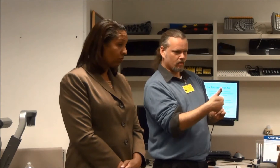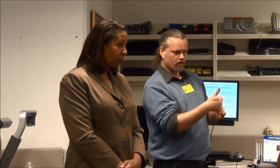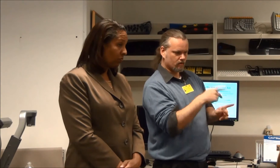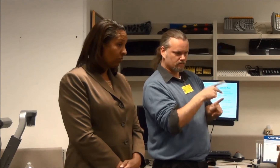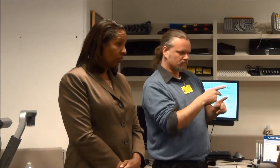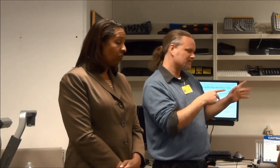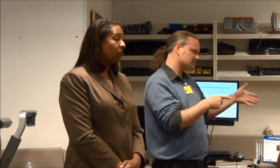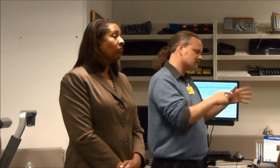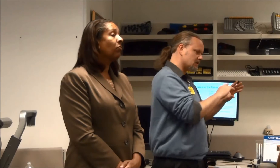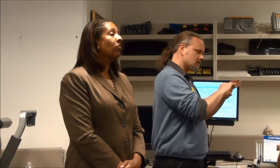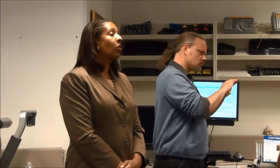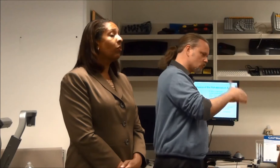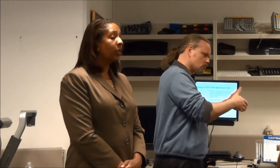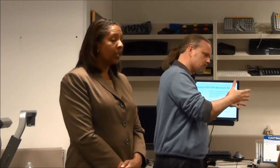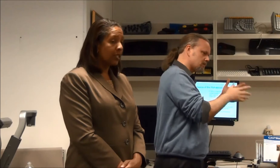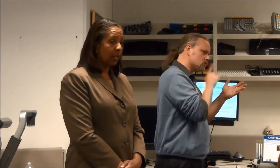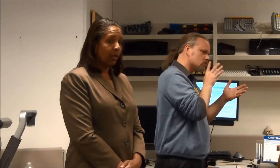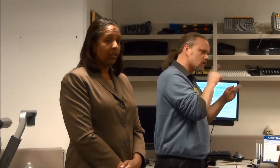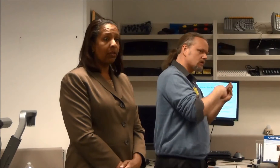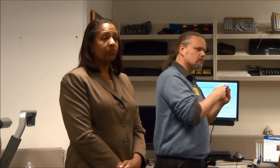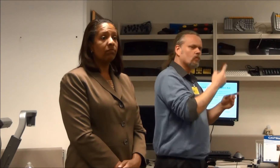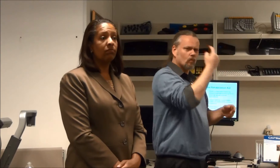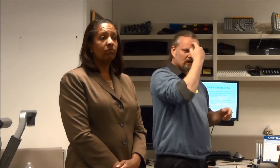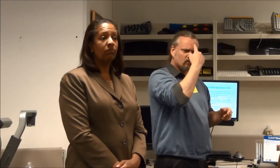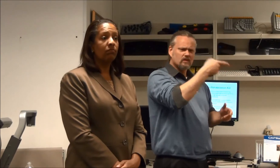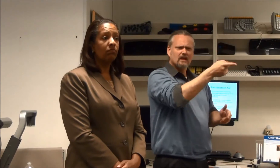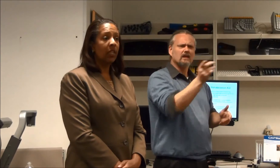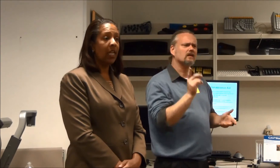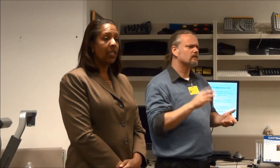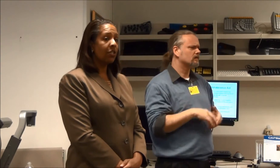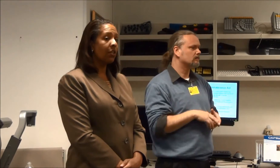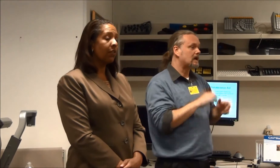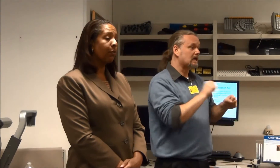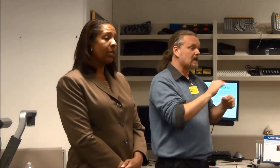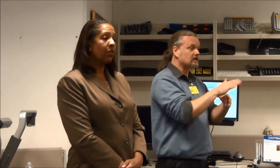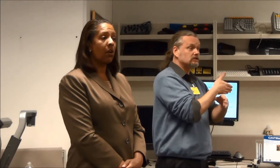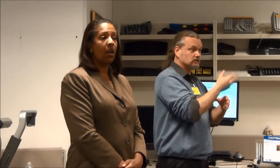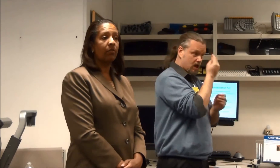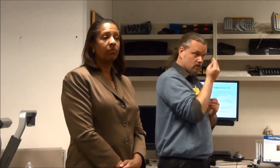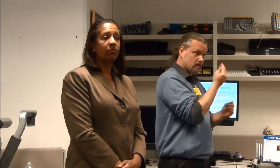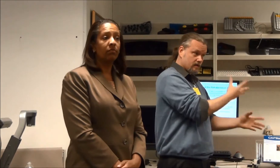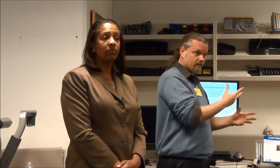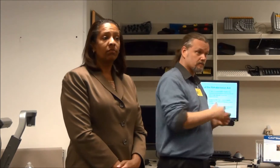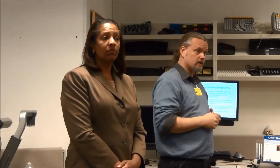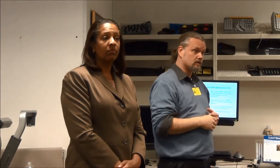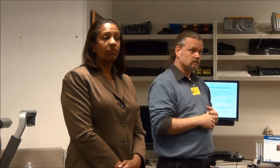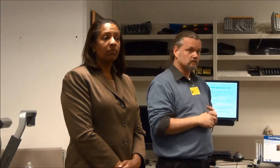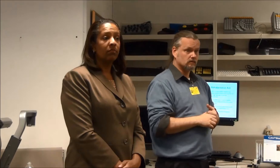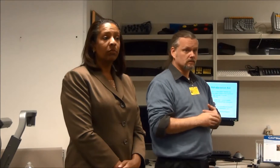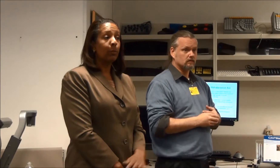Jo Linda Johnson: What do you guys think about that? Can you share the information or not?